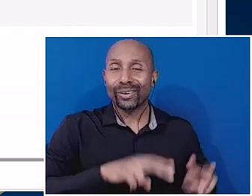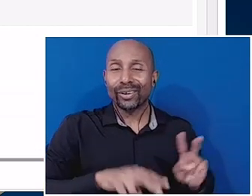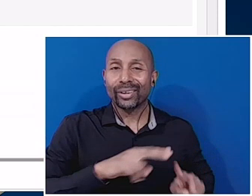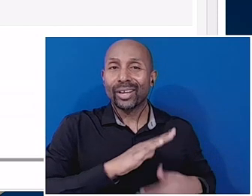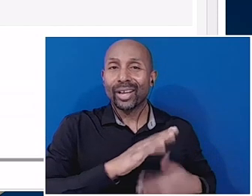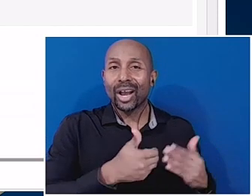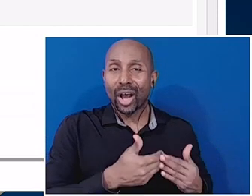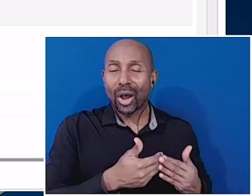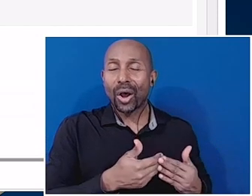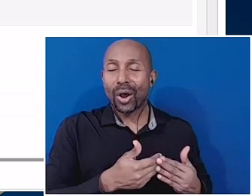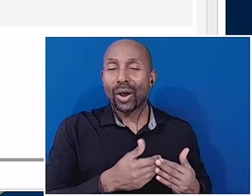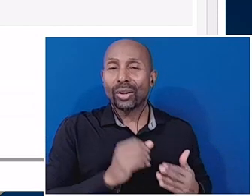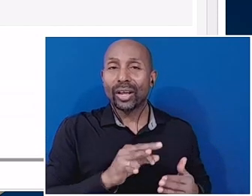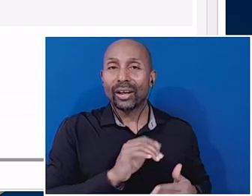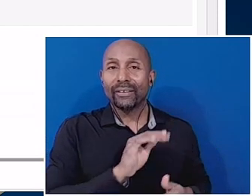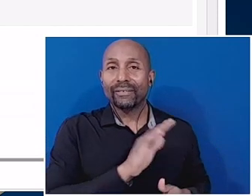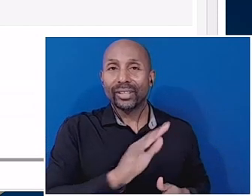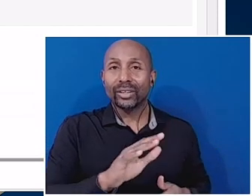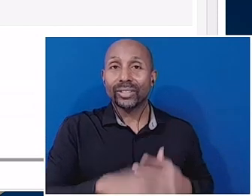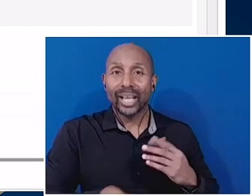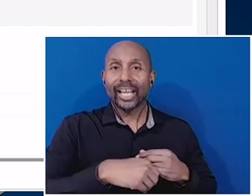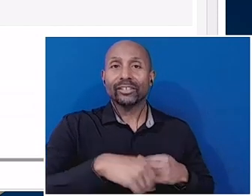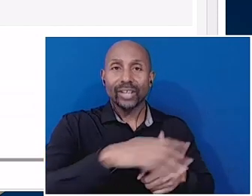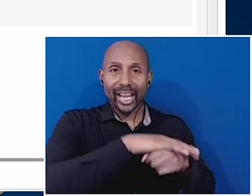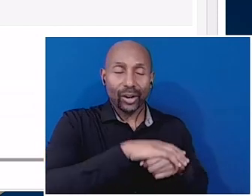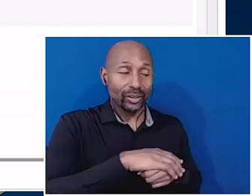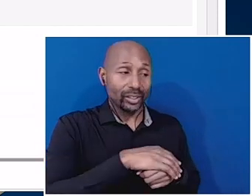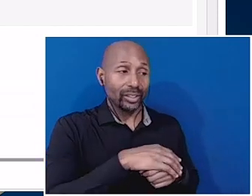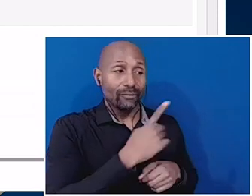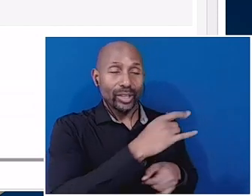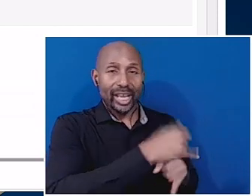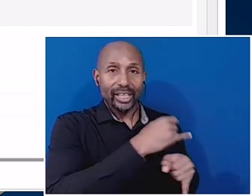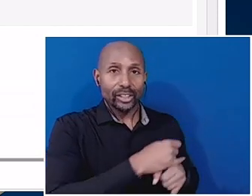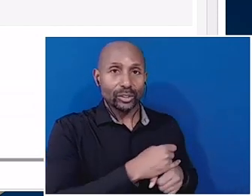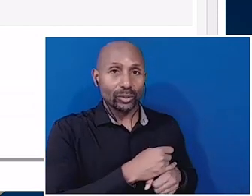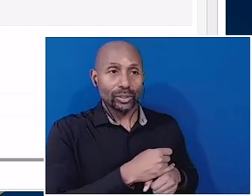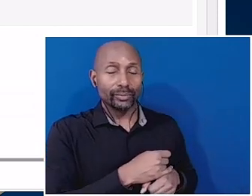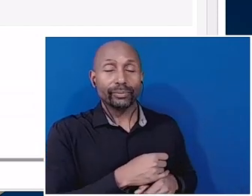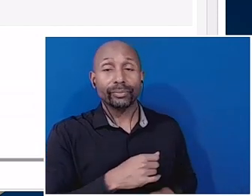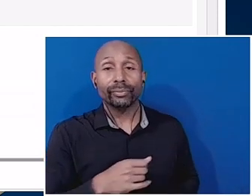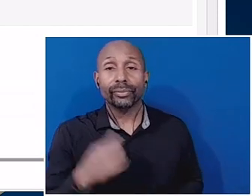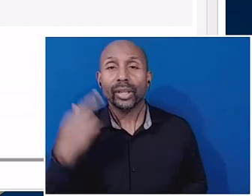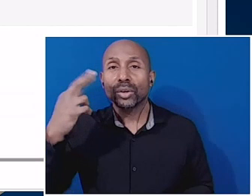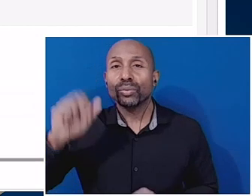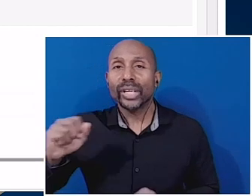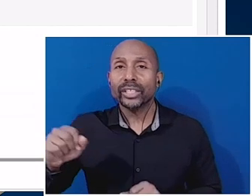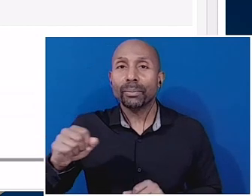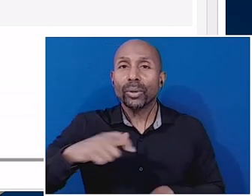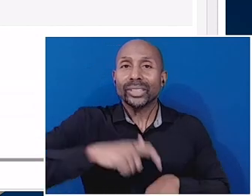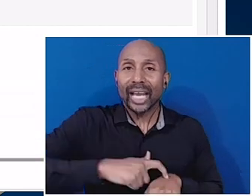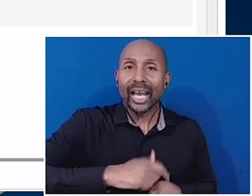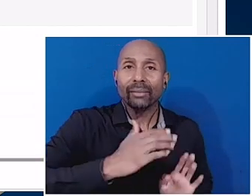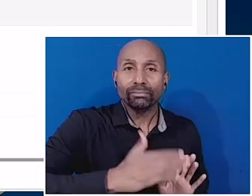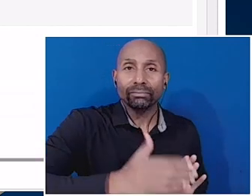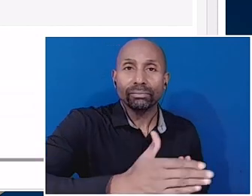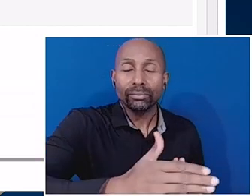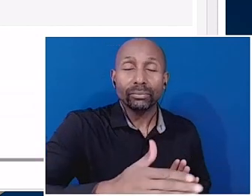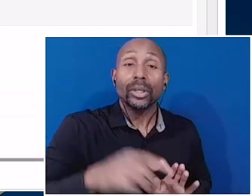of those additional locations. And we're saying at reasonable intervals, however you want to conduct those reviews. But at some point during that grant of